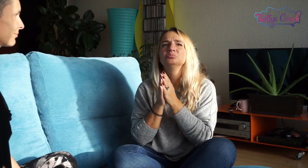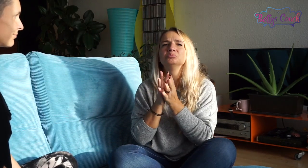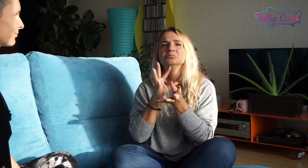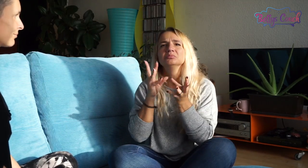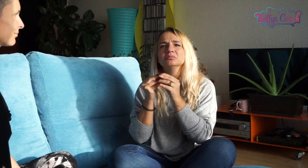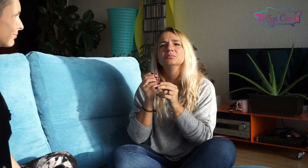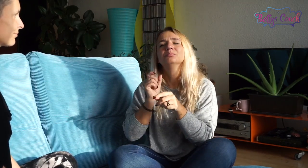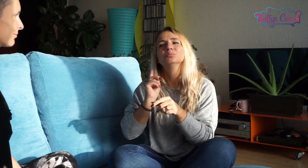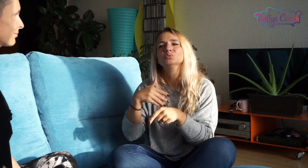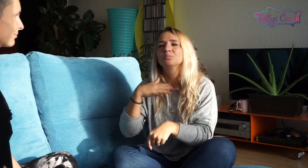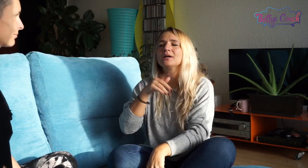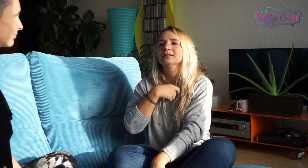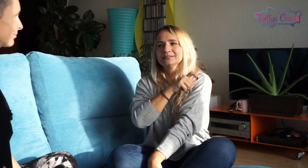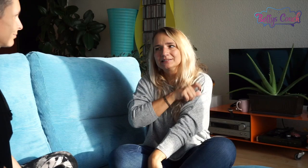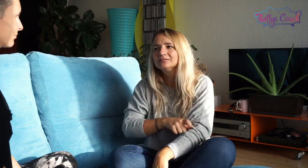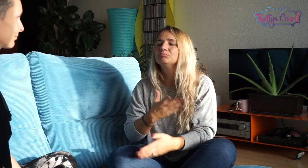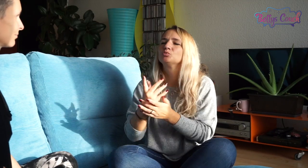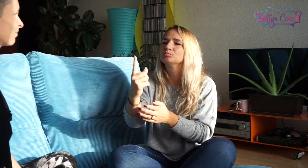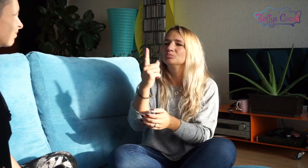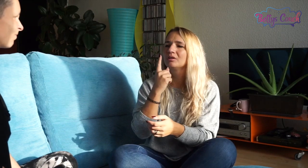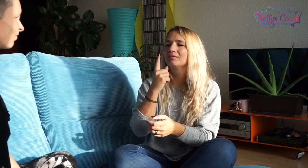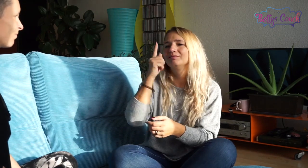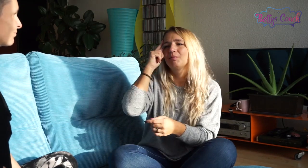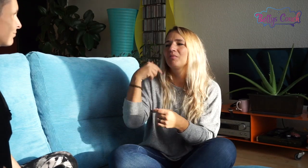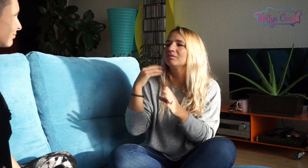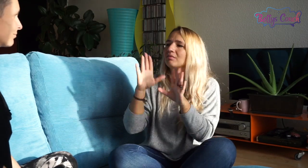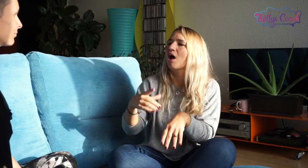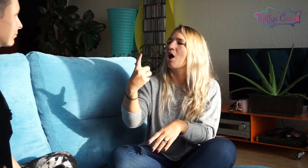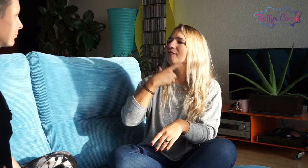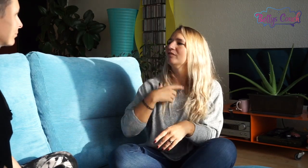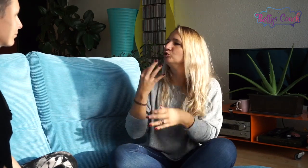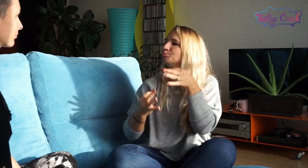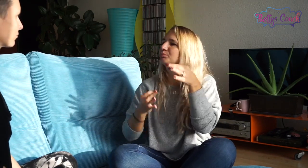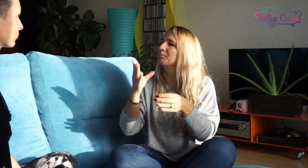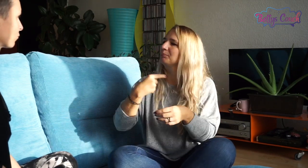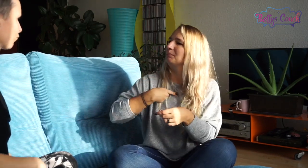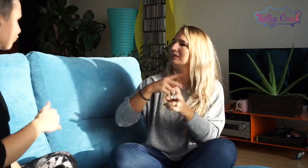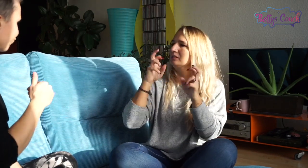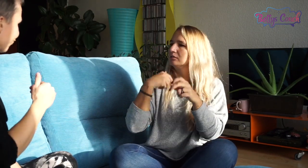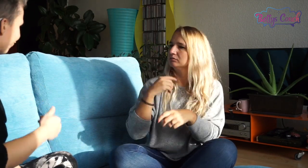You need resistivity and have to make it clear to him that you are not a play toy.